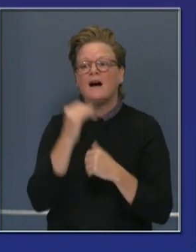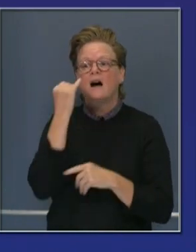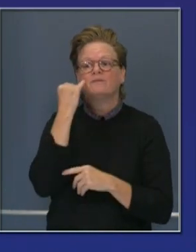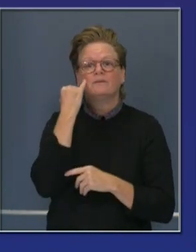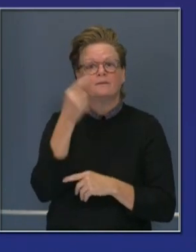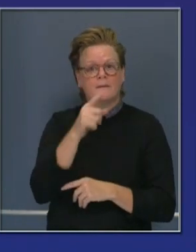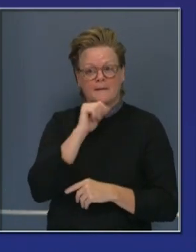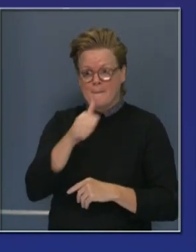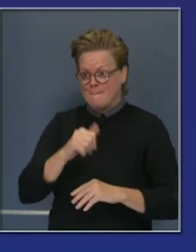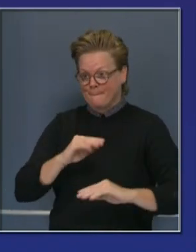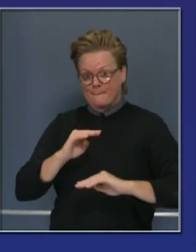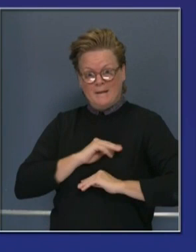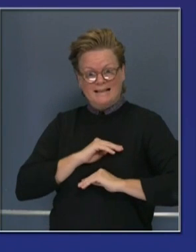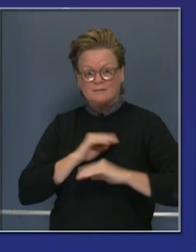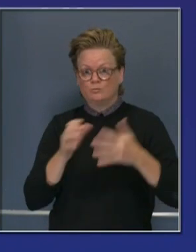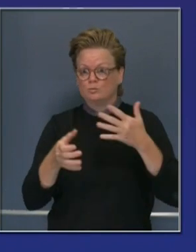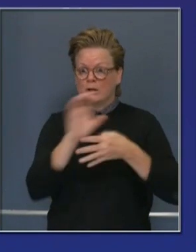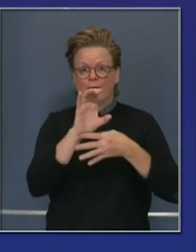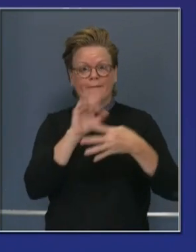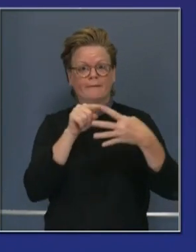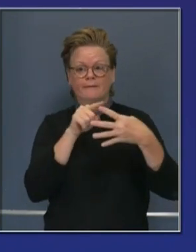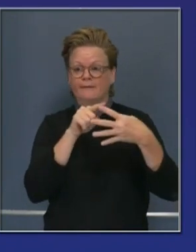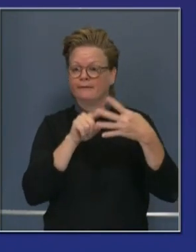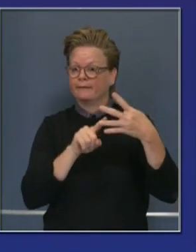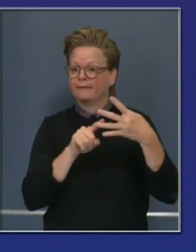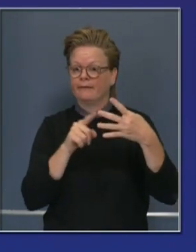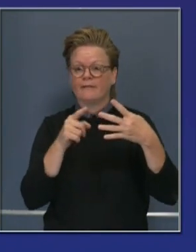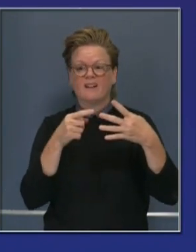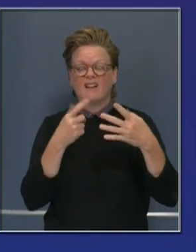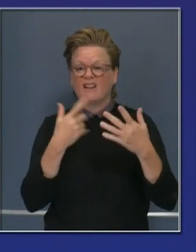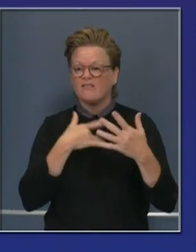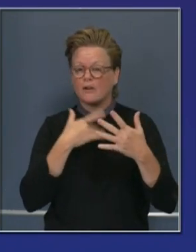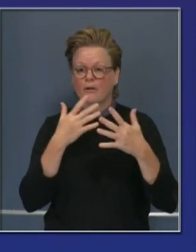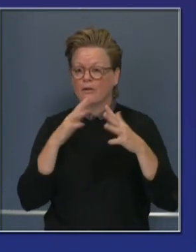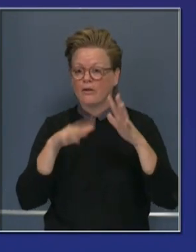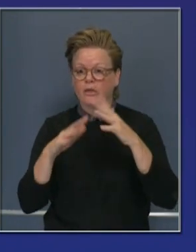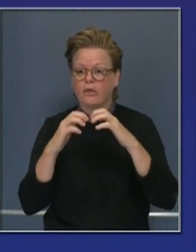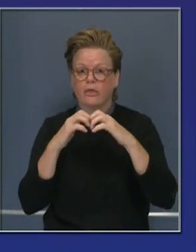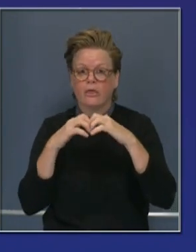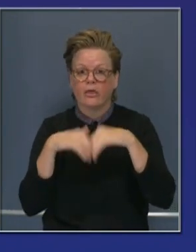TOGGLES FORWARD BUT ALSO TOGGLES BACK MOVING BACK IF YOU FAIL TO MEET THE CRITERIA FOR